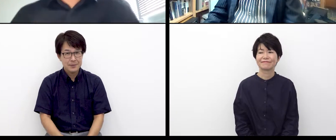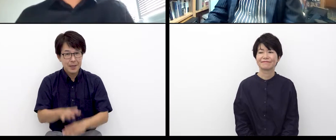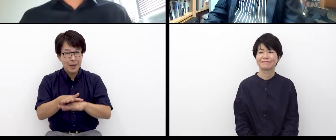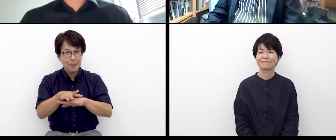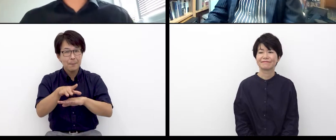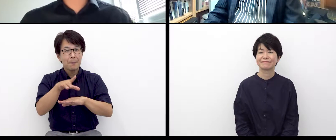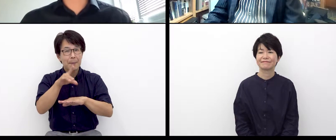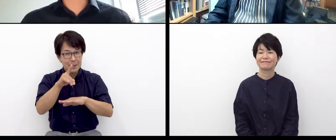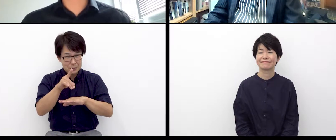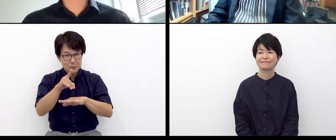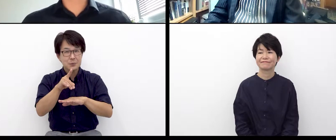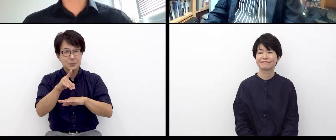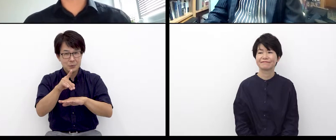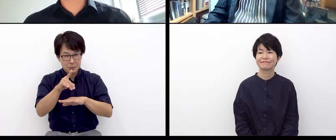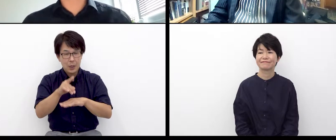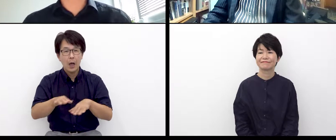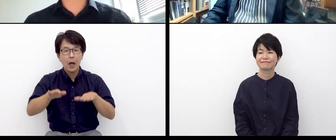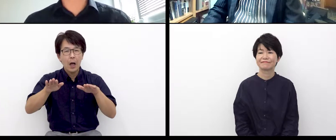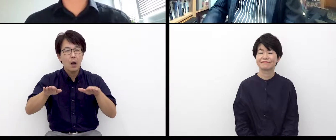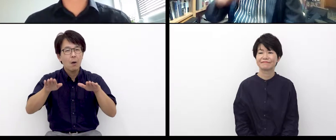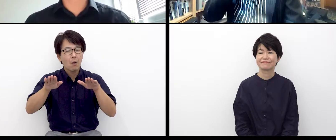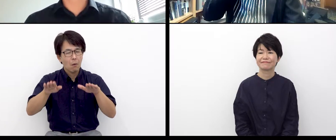at this time,